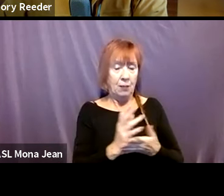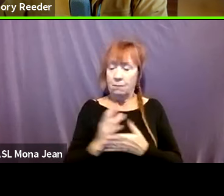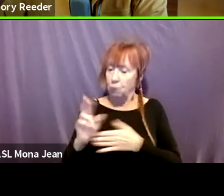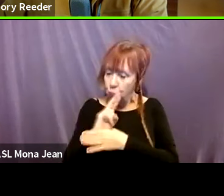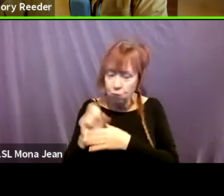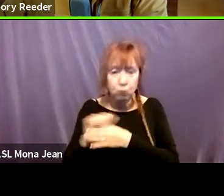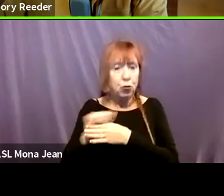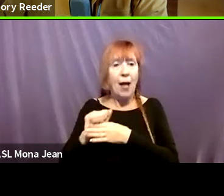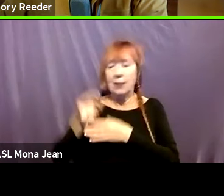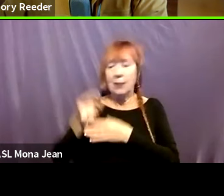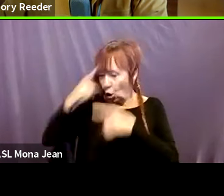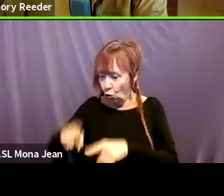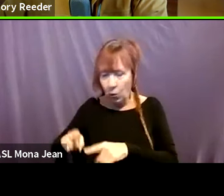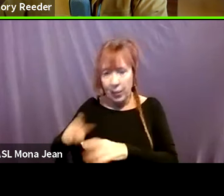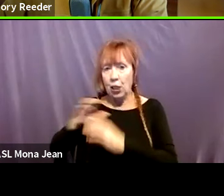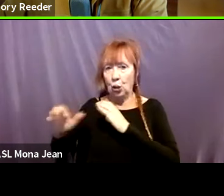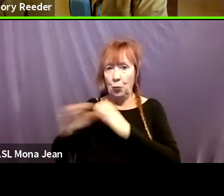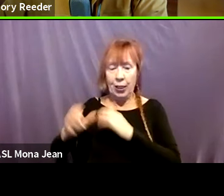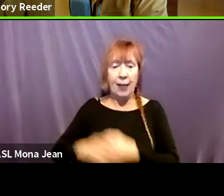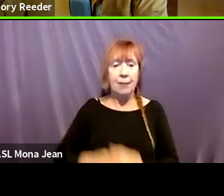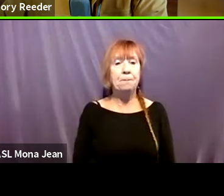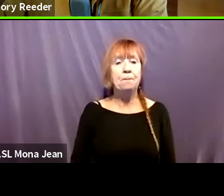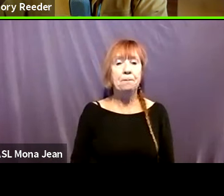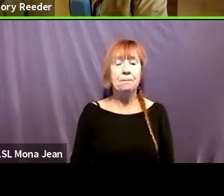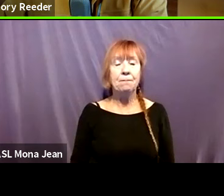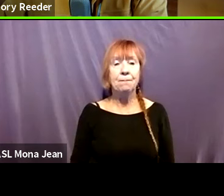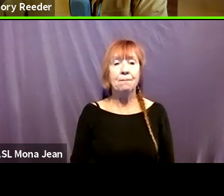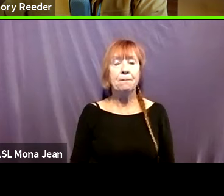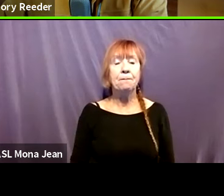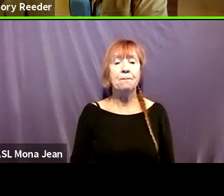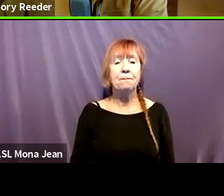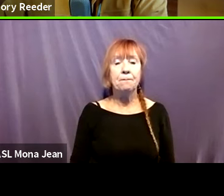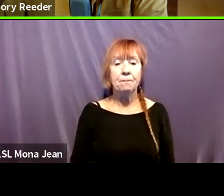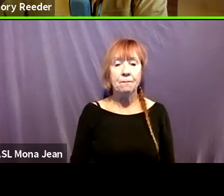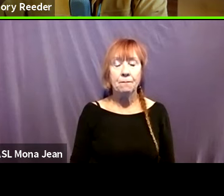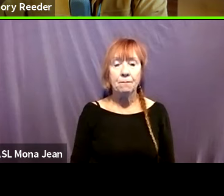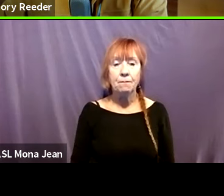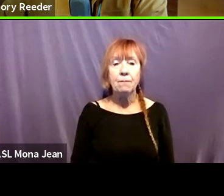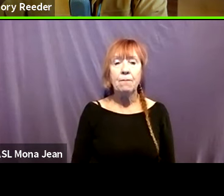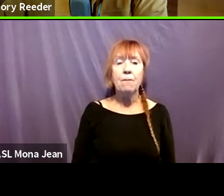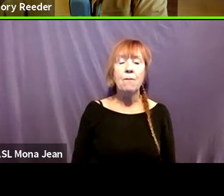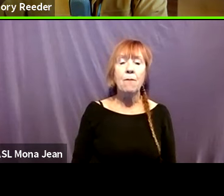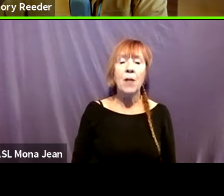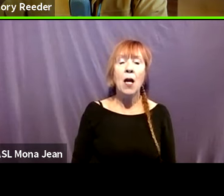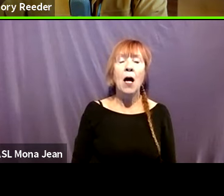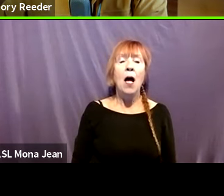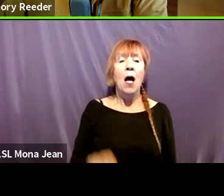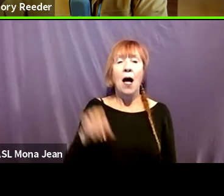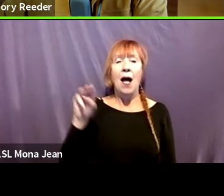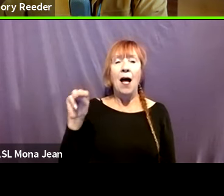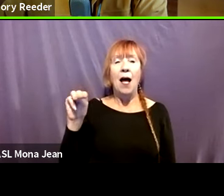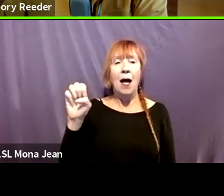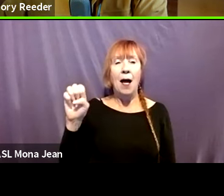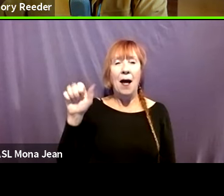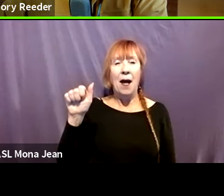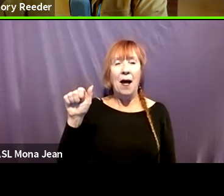Very cool. Thank you. Let's see. Amani, what about, let's see, Meghan Clancy wants to know,